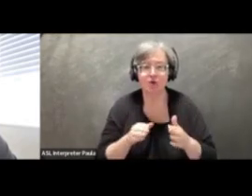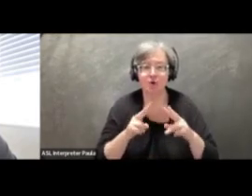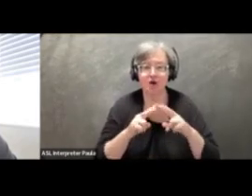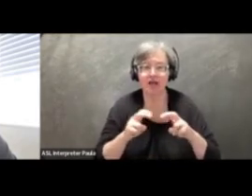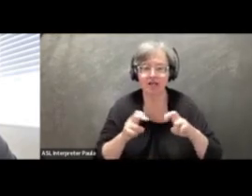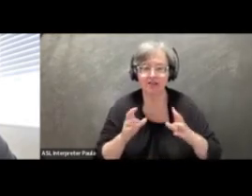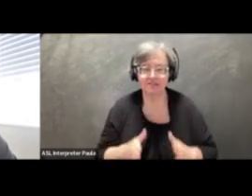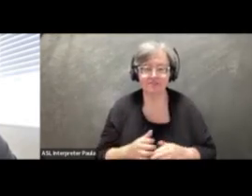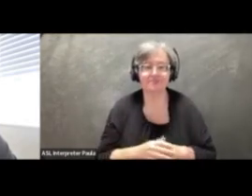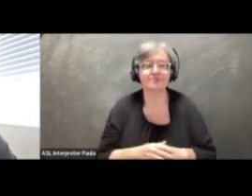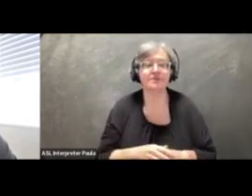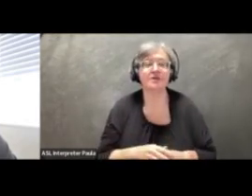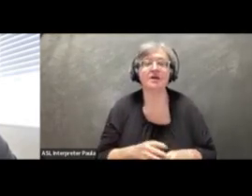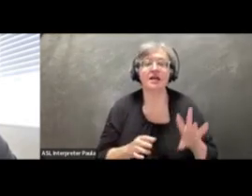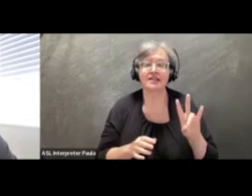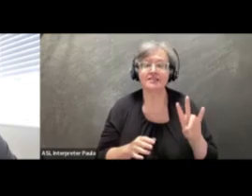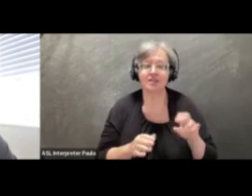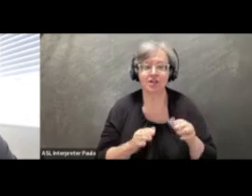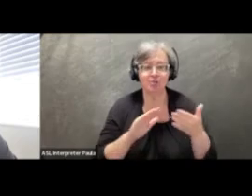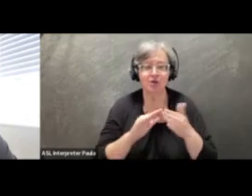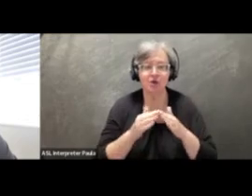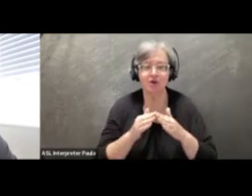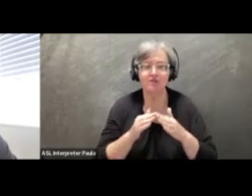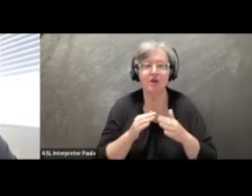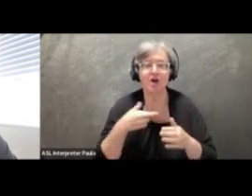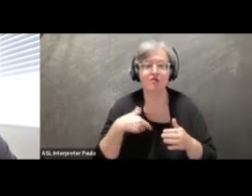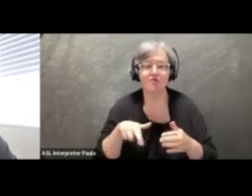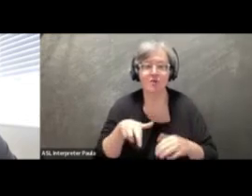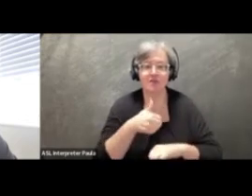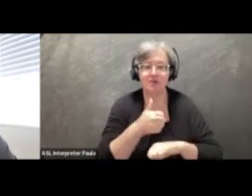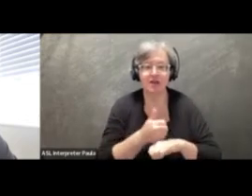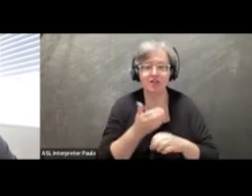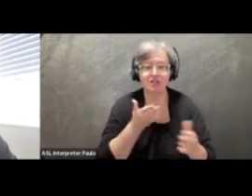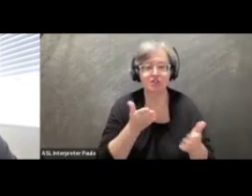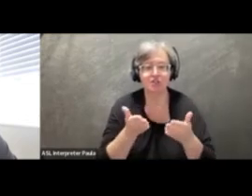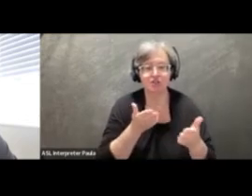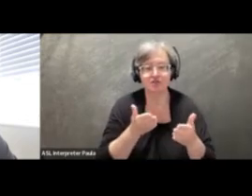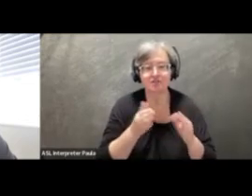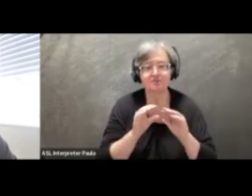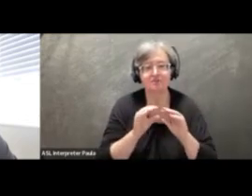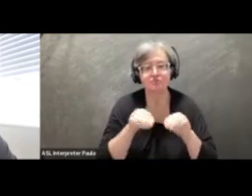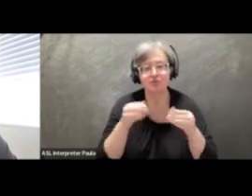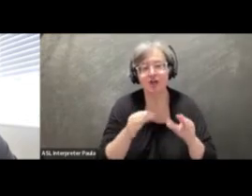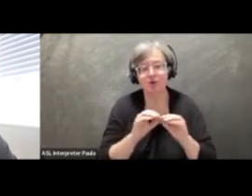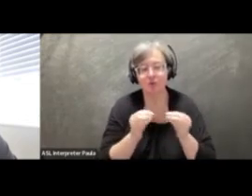or analyst. The seventh is community or faith-based service provider, organizer. The eighth